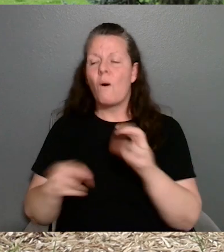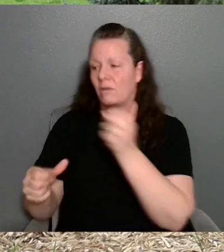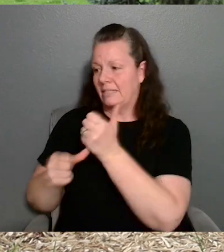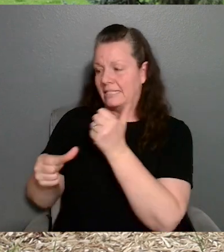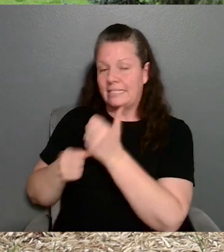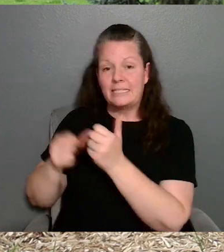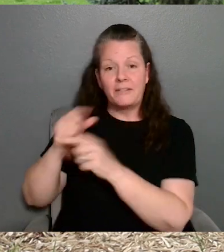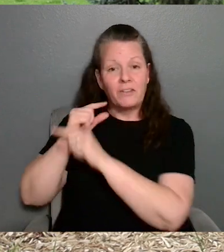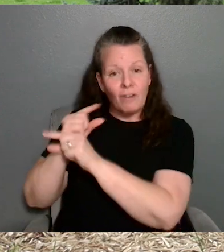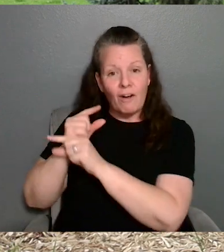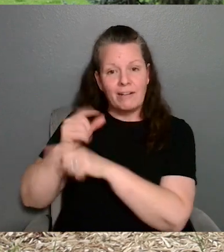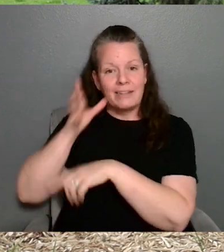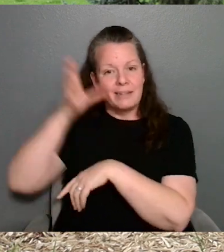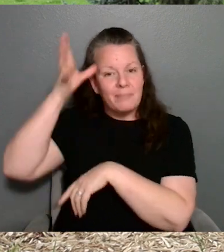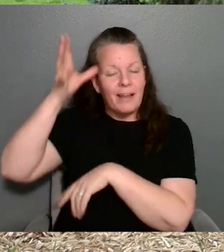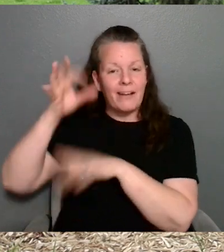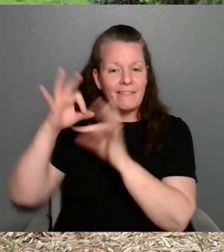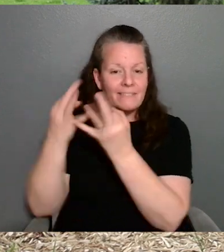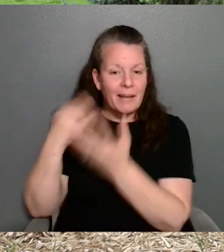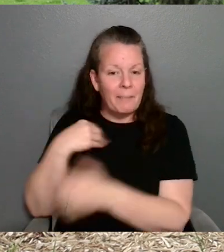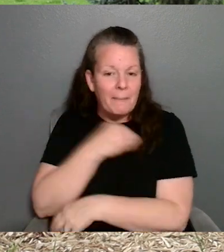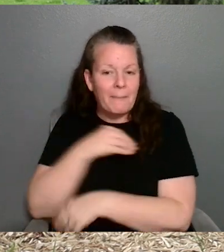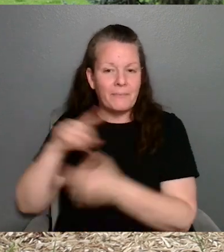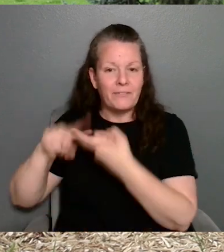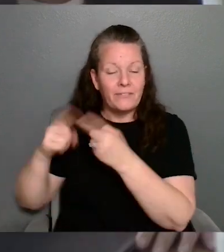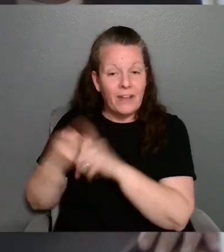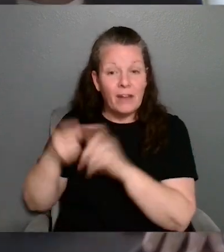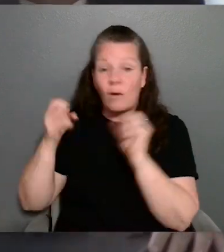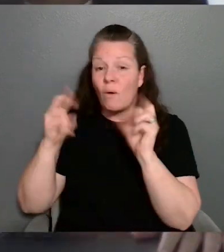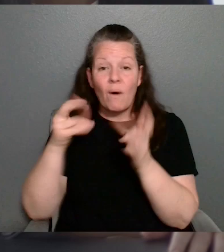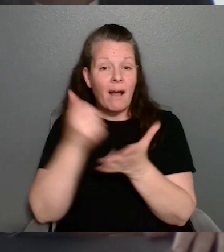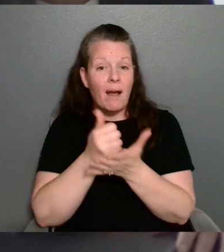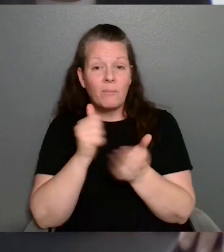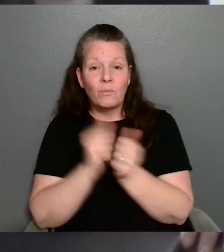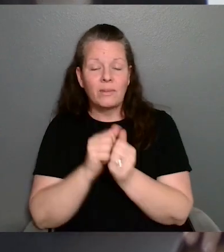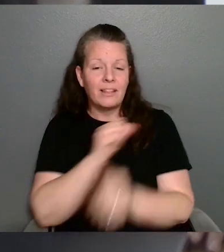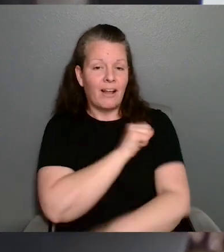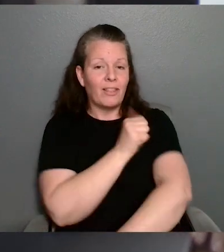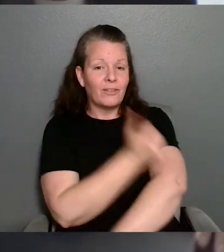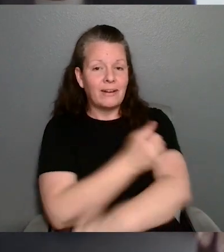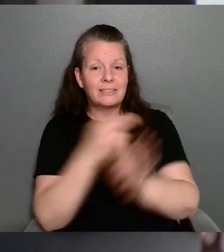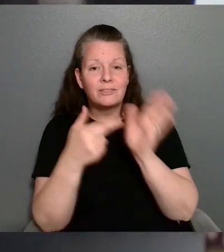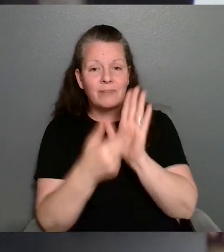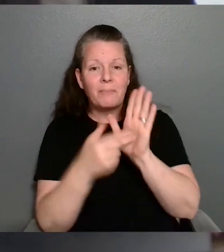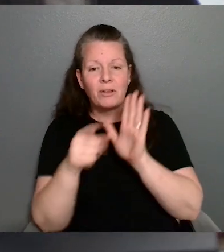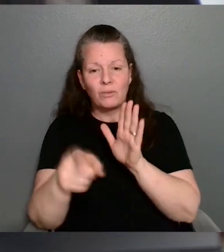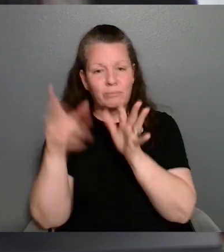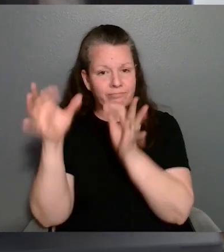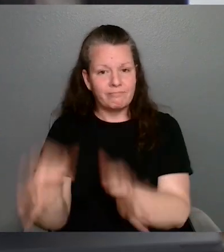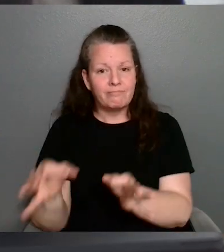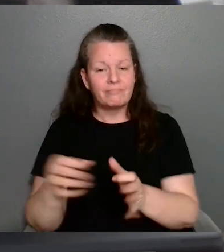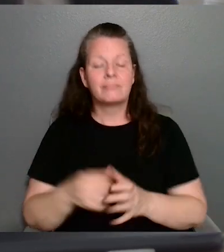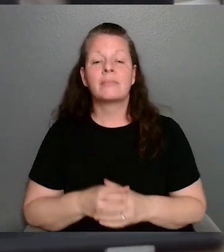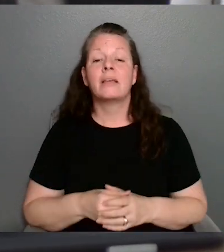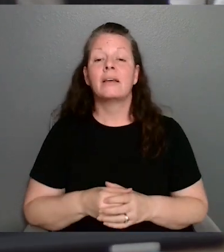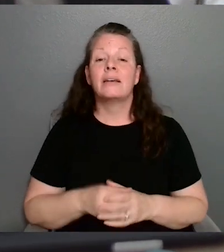of a guardian, parent, family member, friend, or with the help of an authorized representative of your choosing.